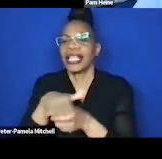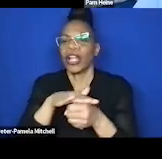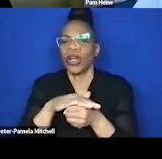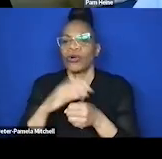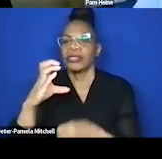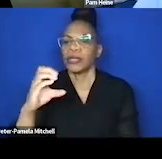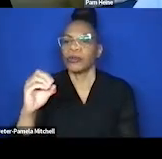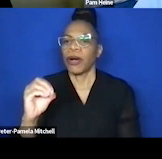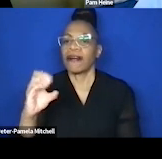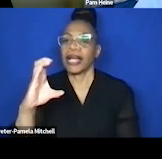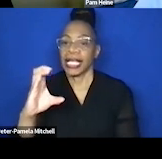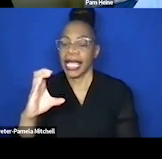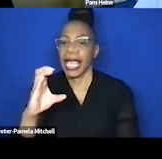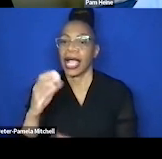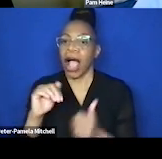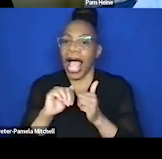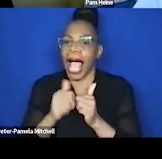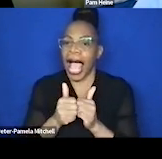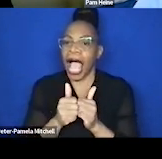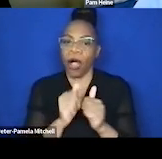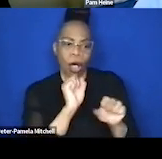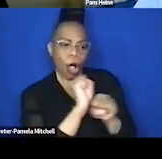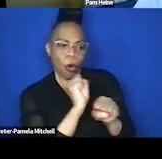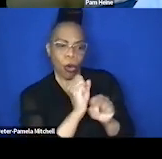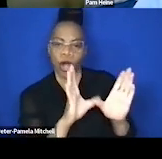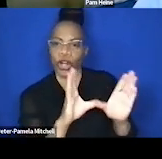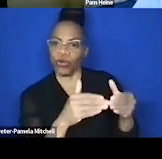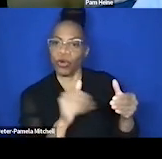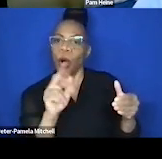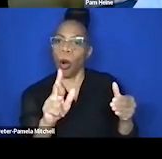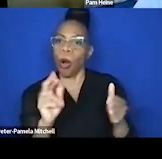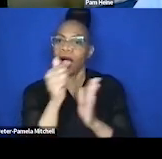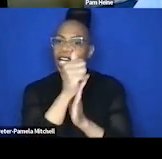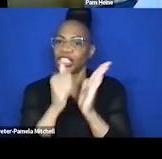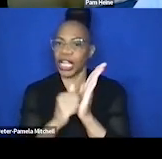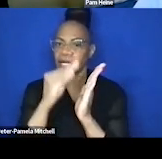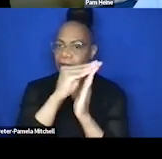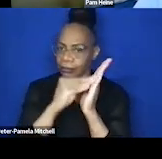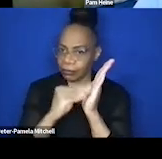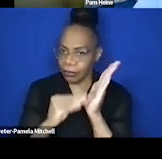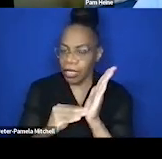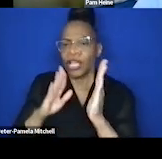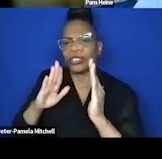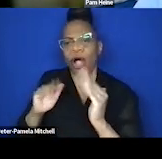through, you know, a work group or being put on the agenda. So hopefully, more folks have a better understanding